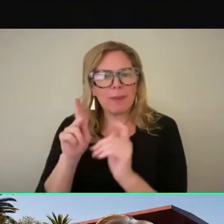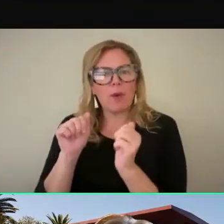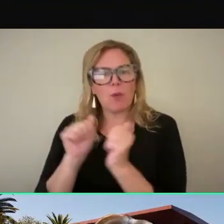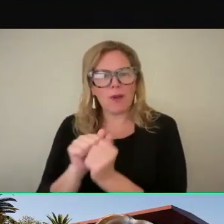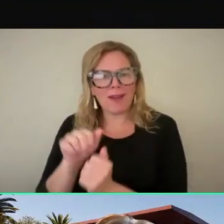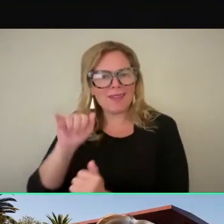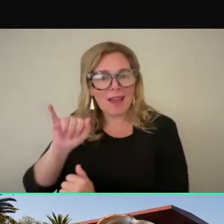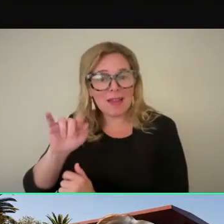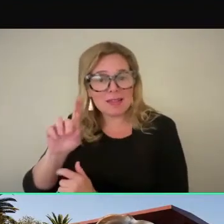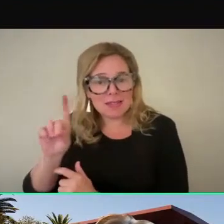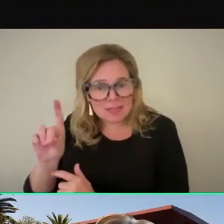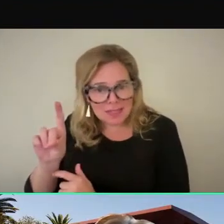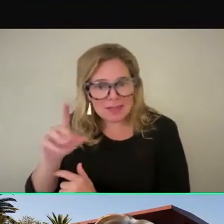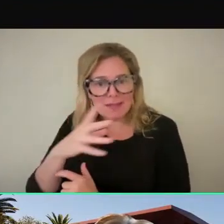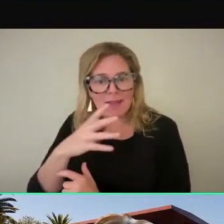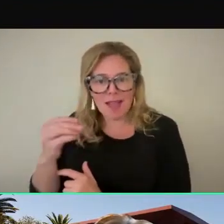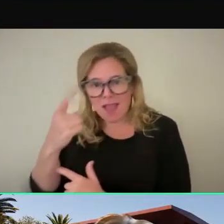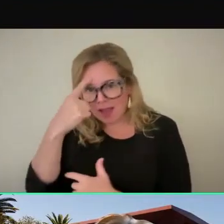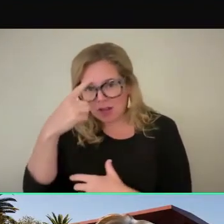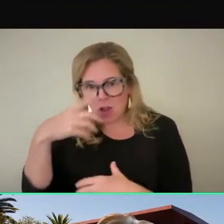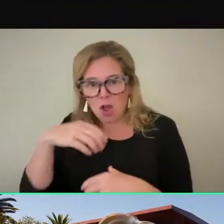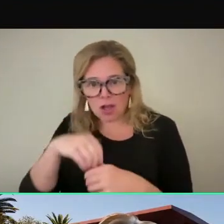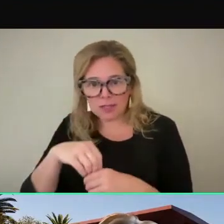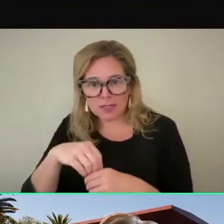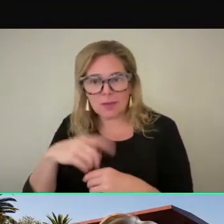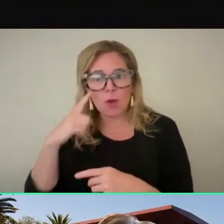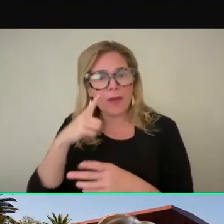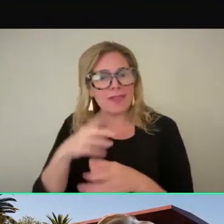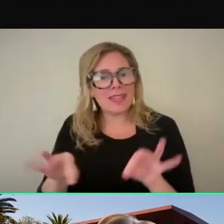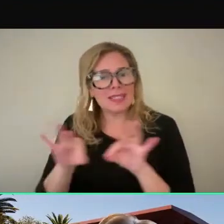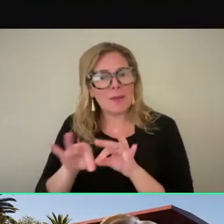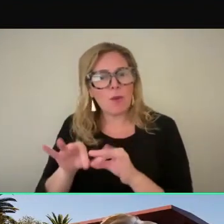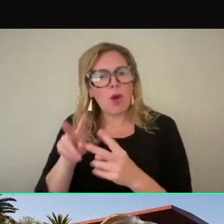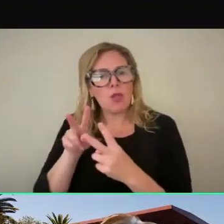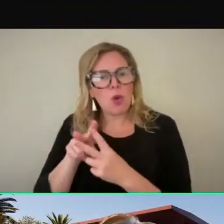worth mentioning that we are talking about those together in some of the research that's been done.